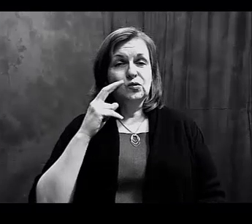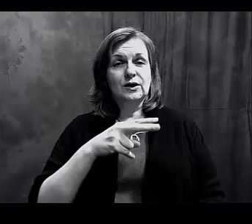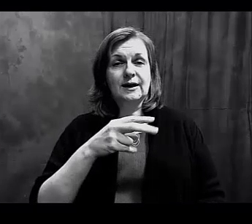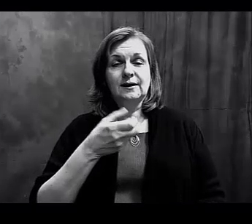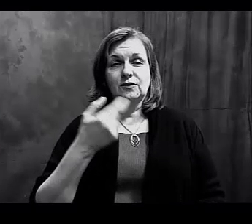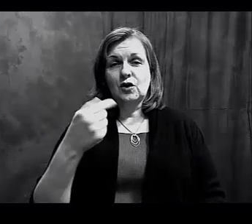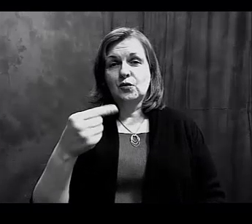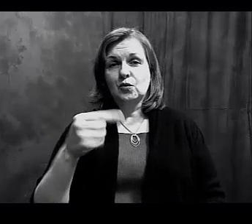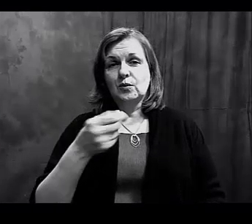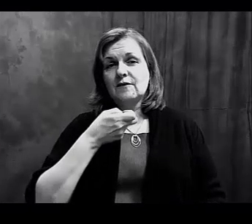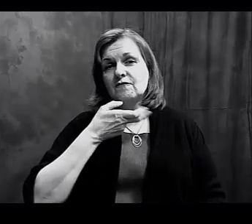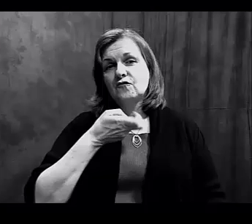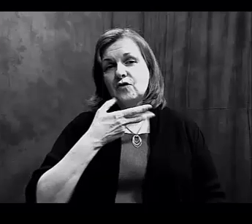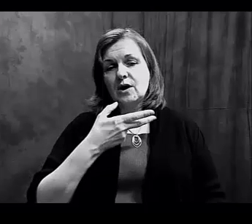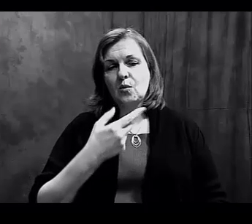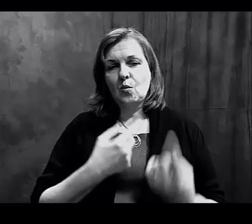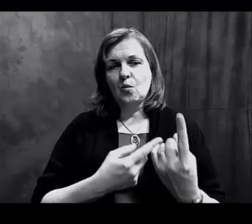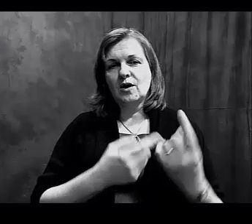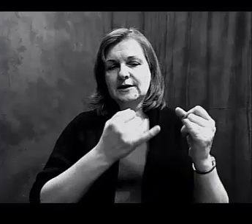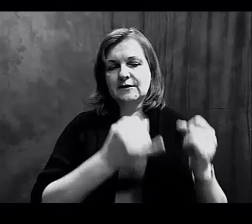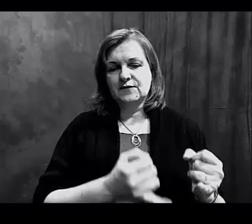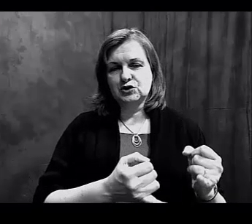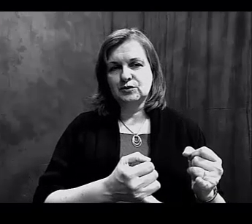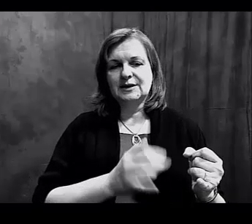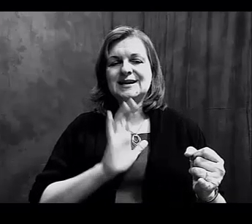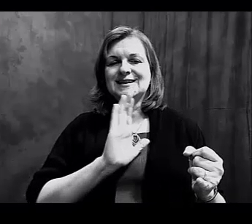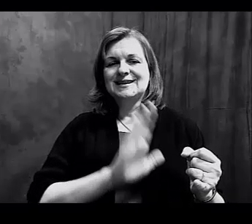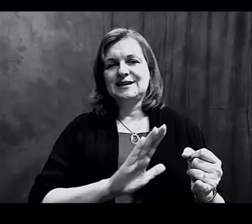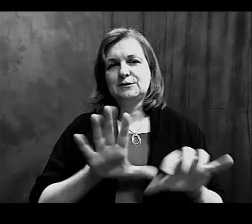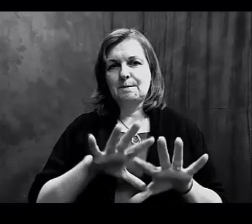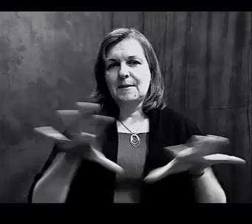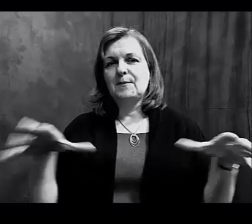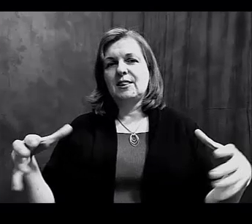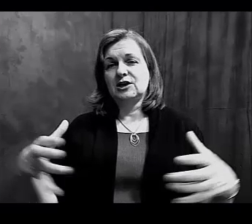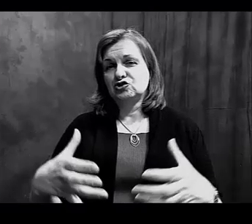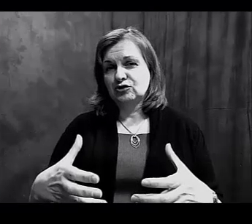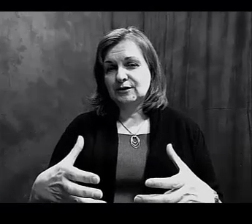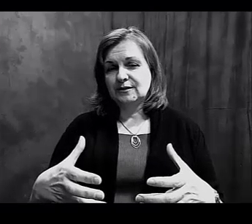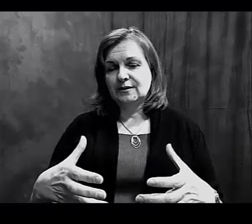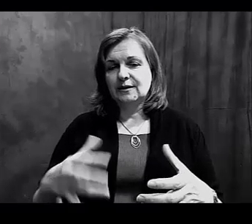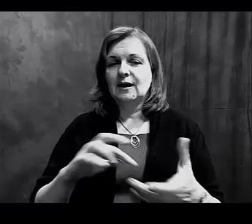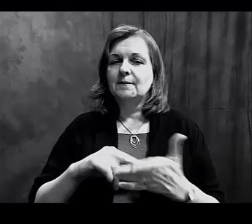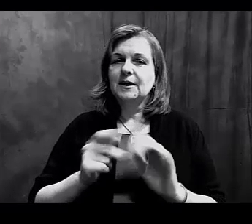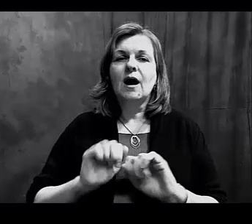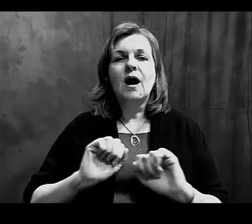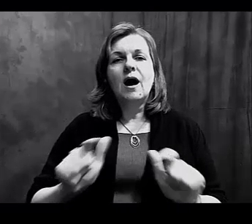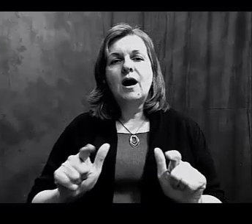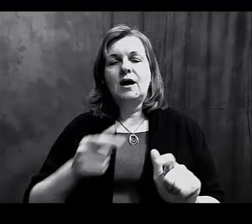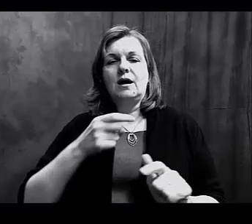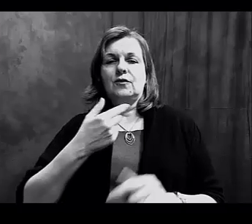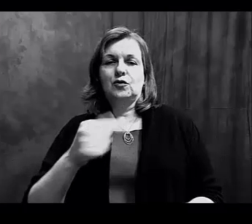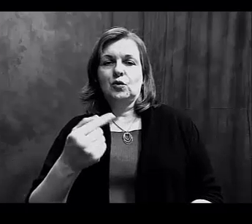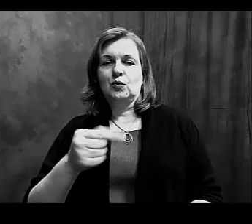so if we have a green frog here as one individual his population is